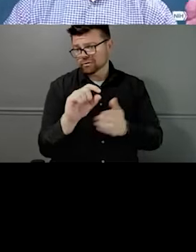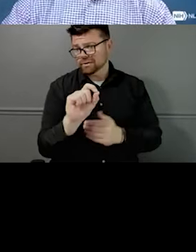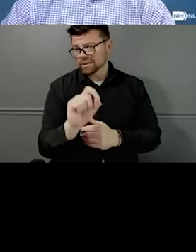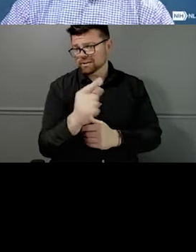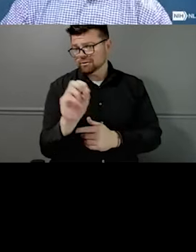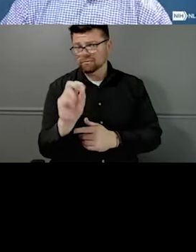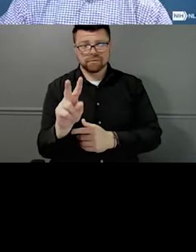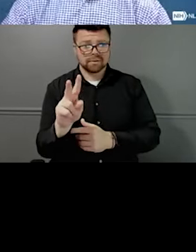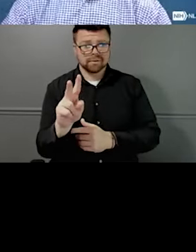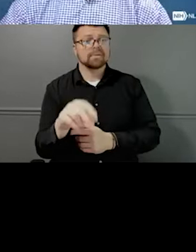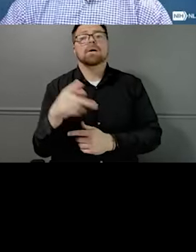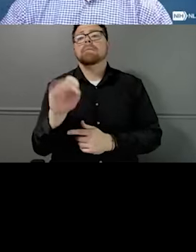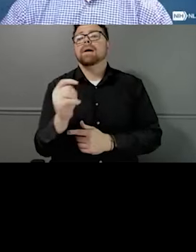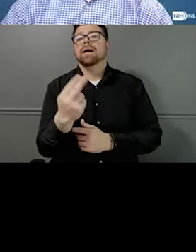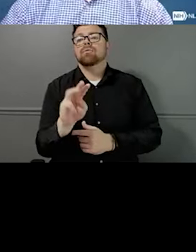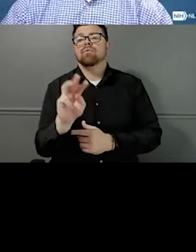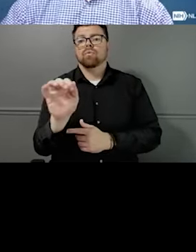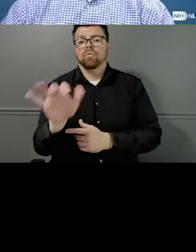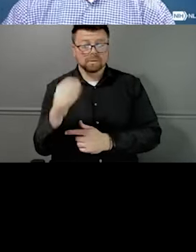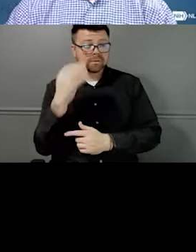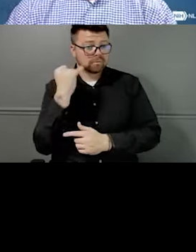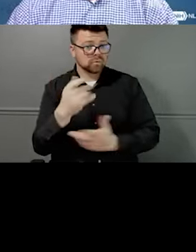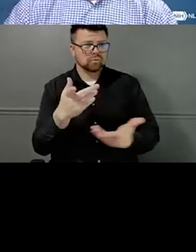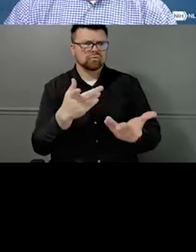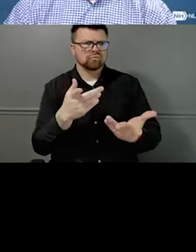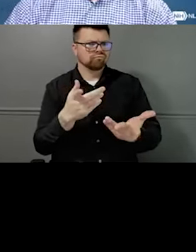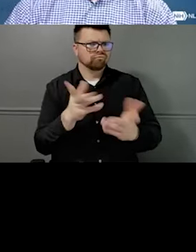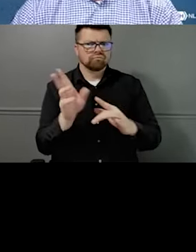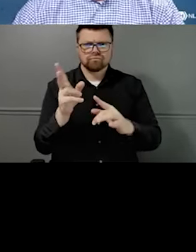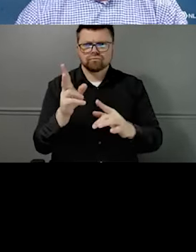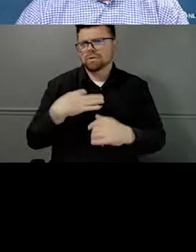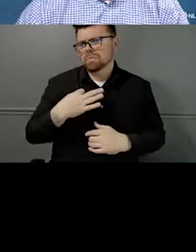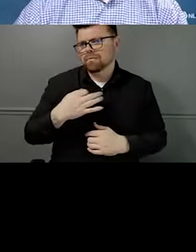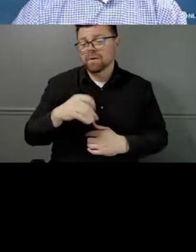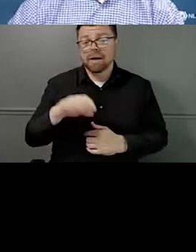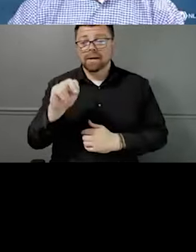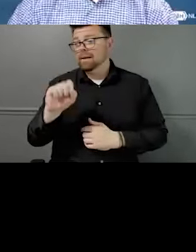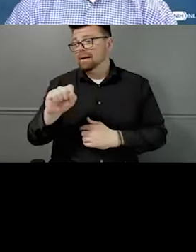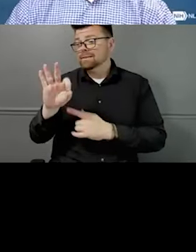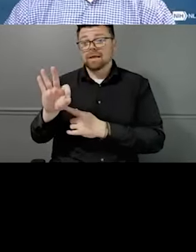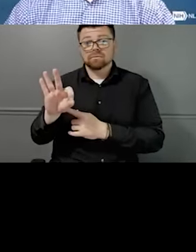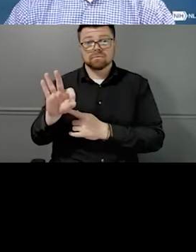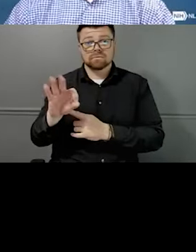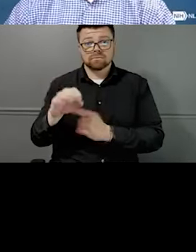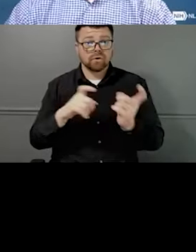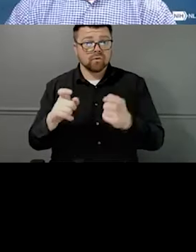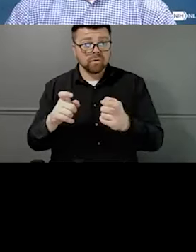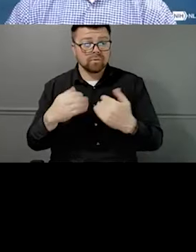if you're applying for a grant from the NSF, you're probably going to have a research.gov account.